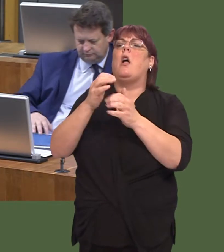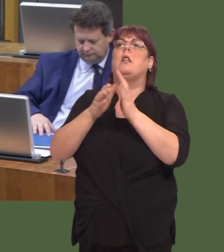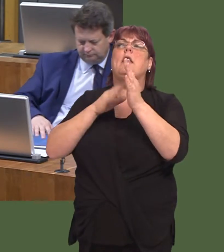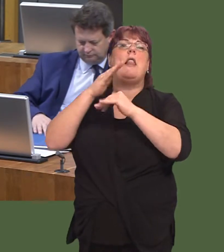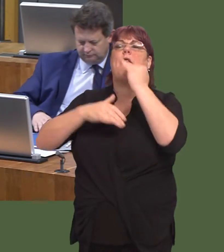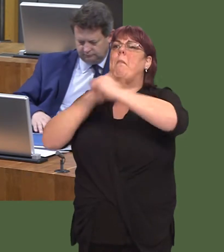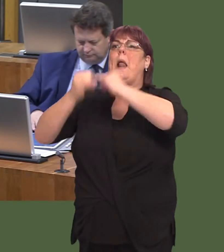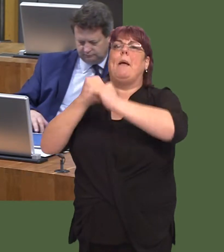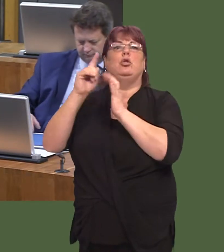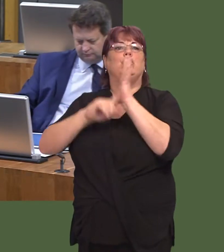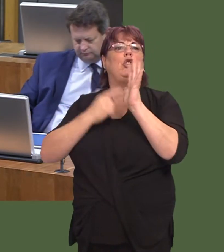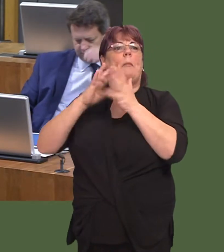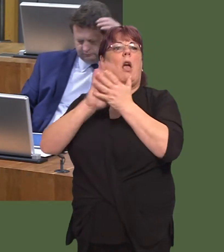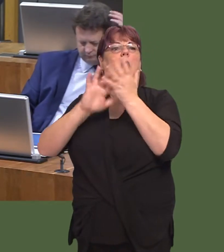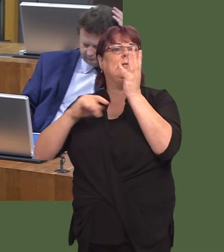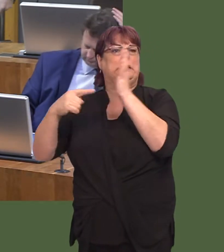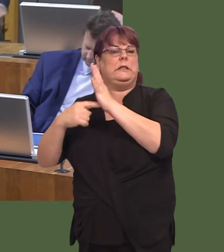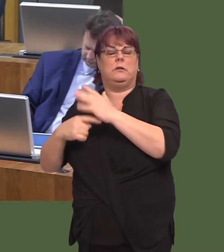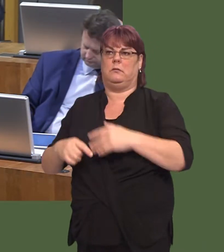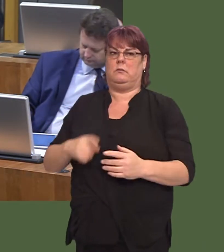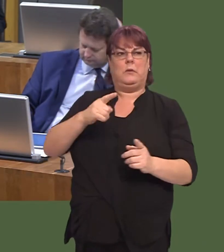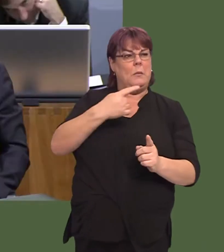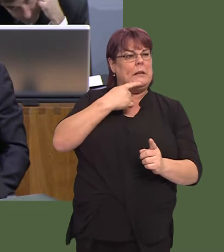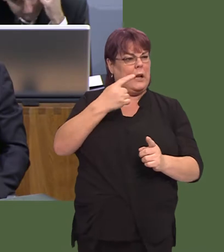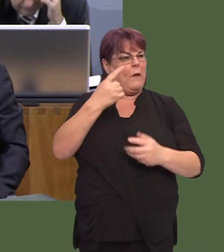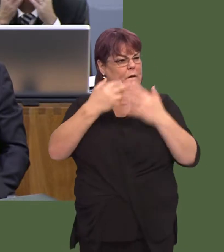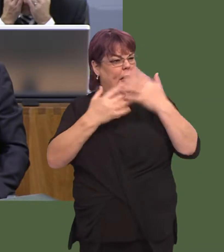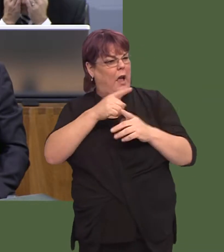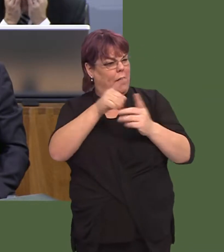Let me give him a figure that is correct so that he can mull over it: in England, the